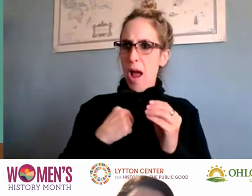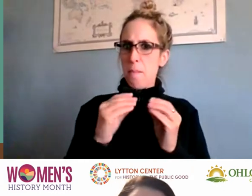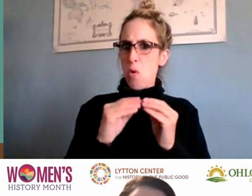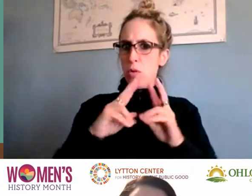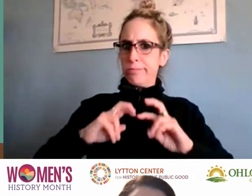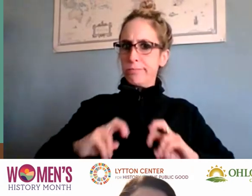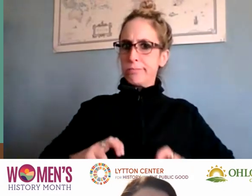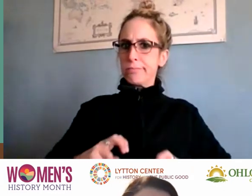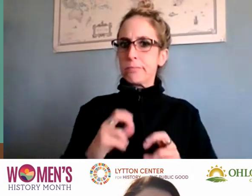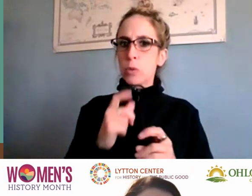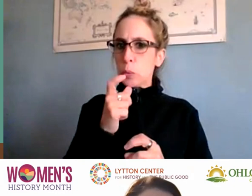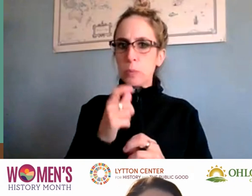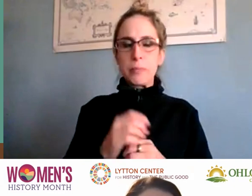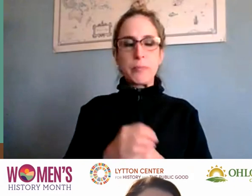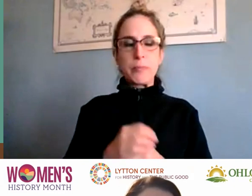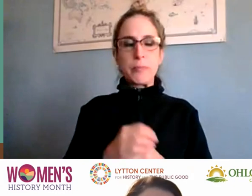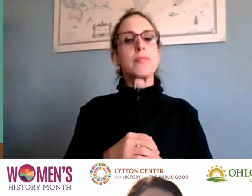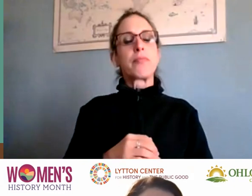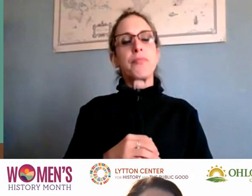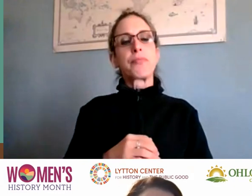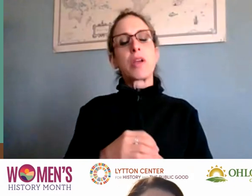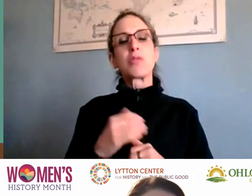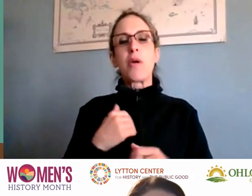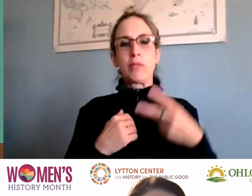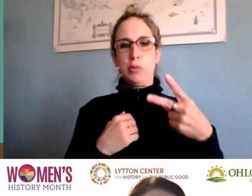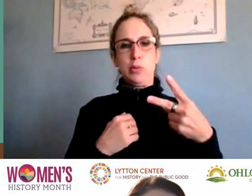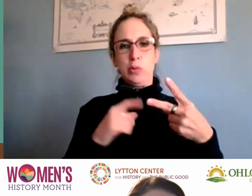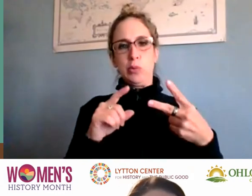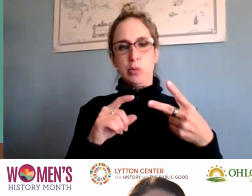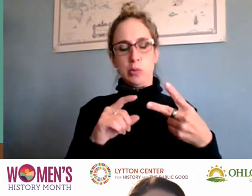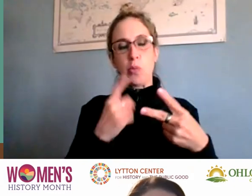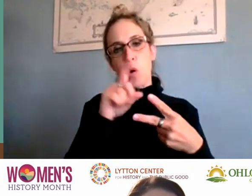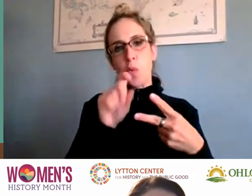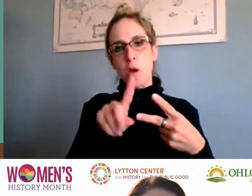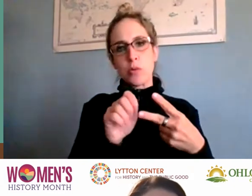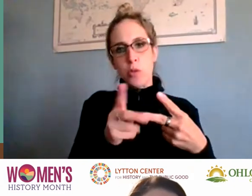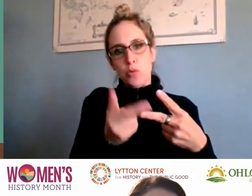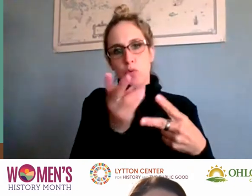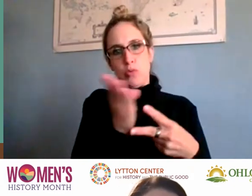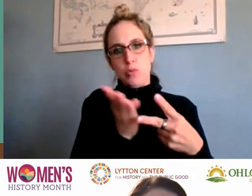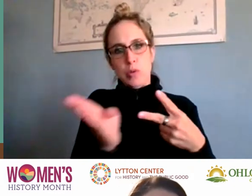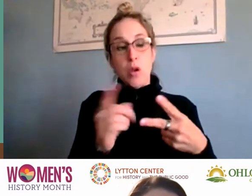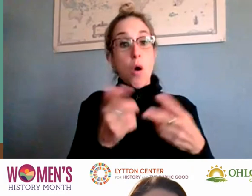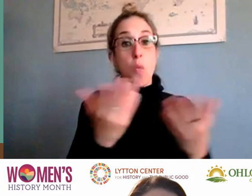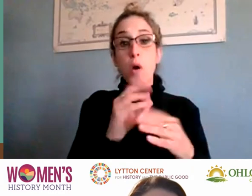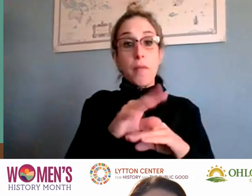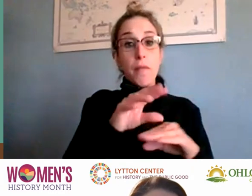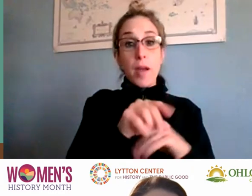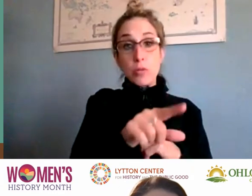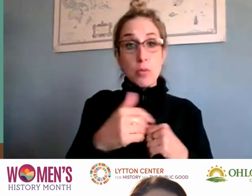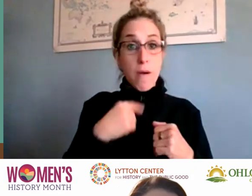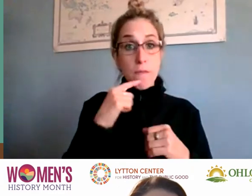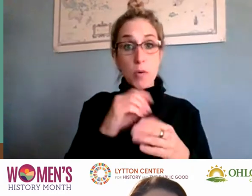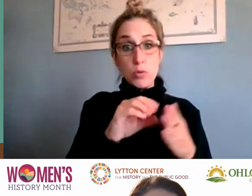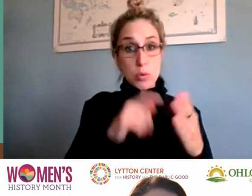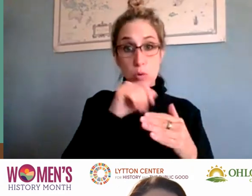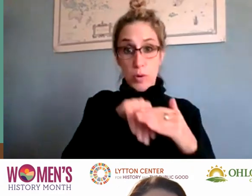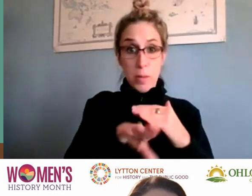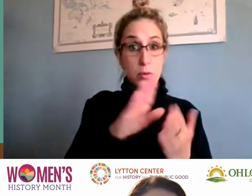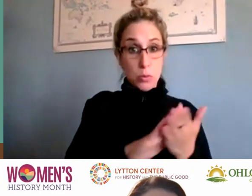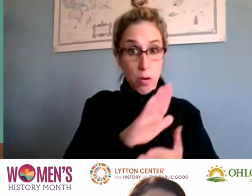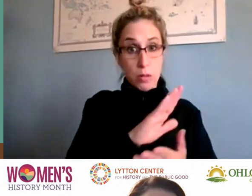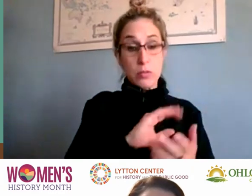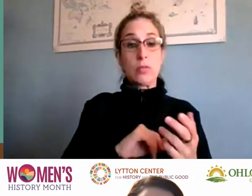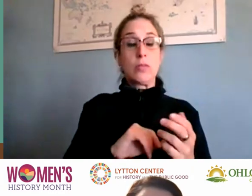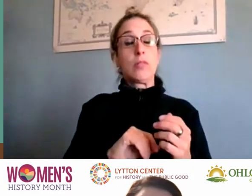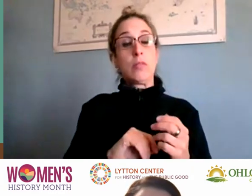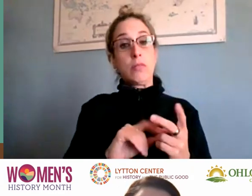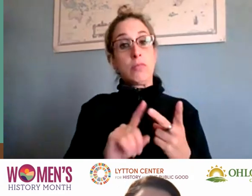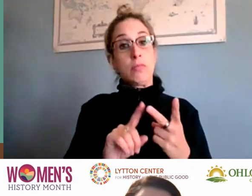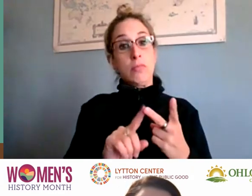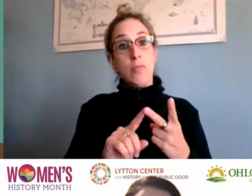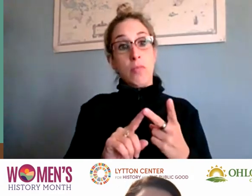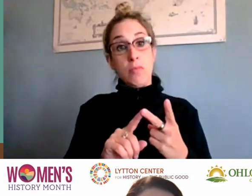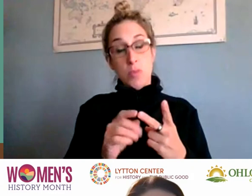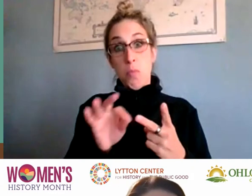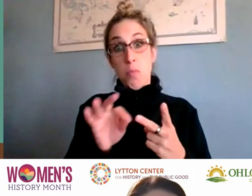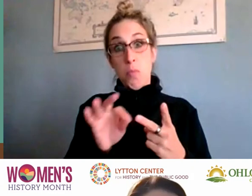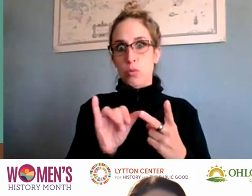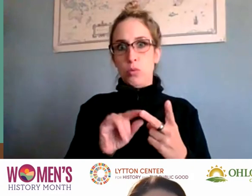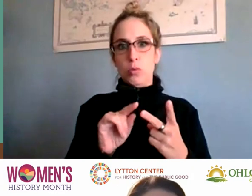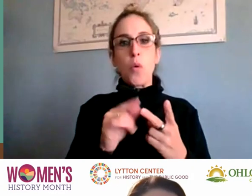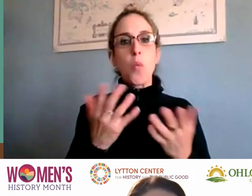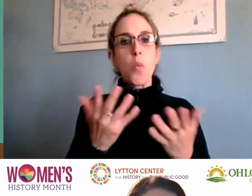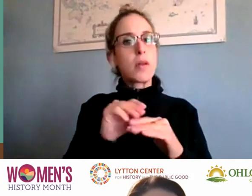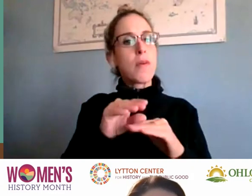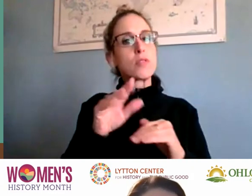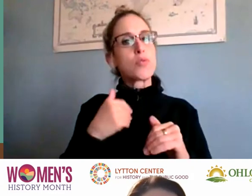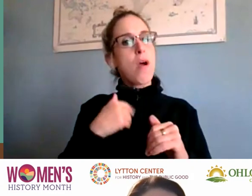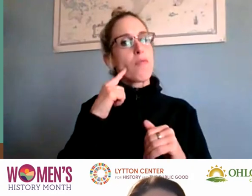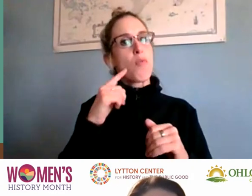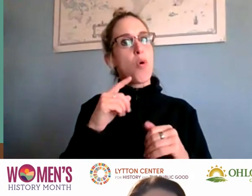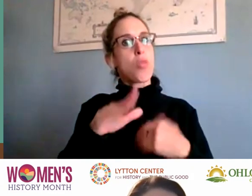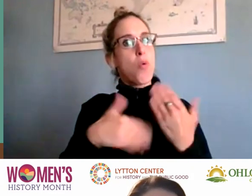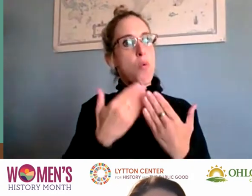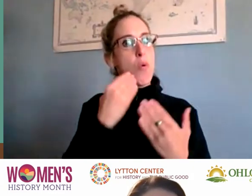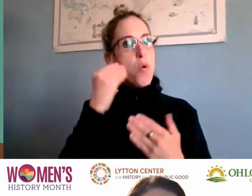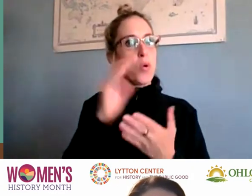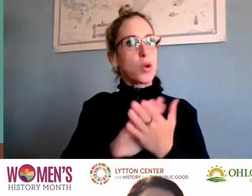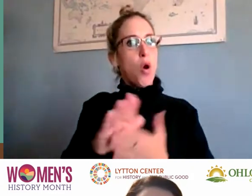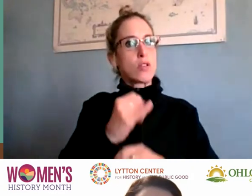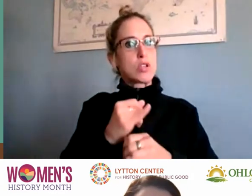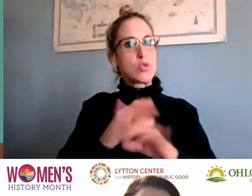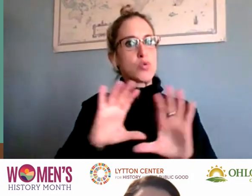Kyle Livie (he/him/his): So my question is is sort of twofold. One is what advice, do you have to those students who are coming in and then, maybe just as importantly, what advice, do you have to our institution, about how to best support students to engage in that exploration?